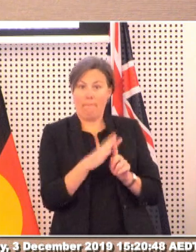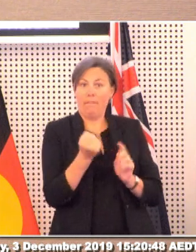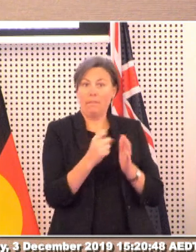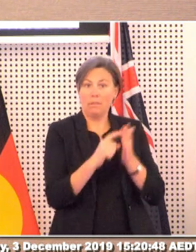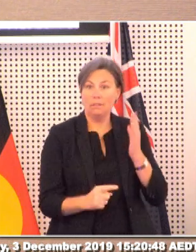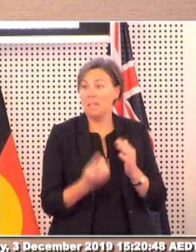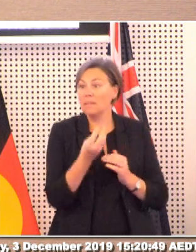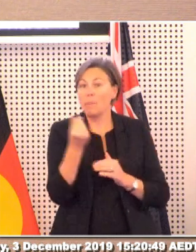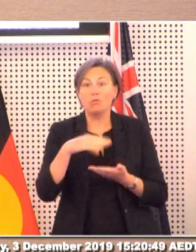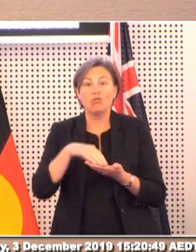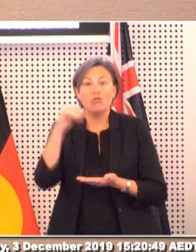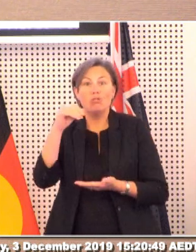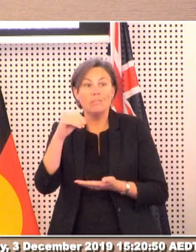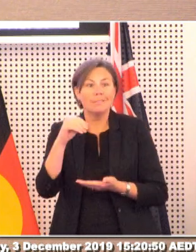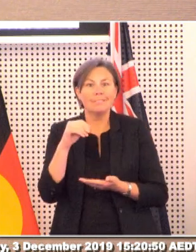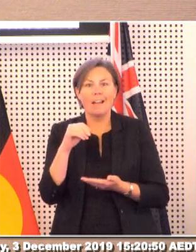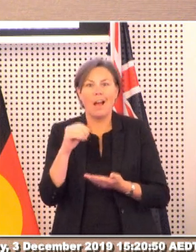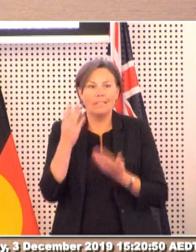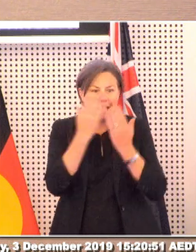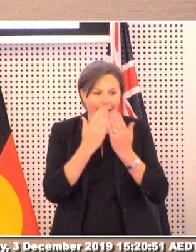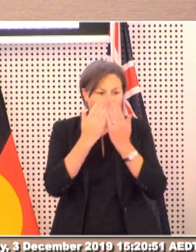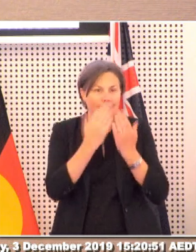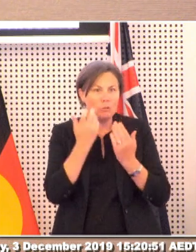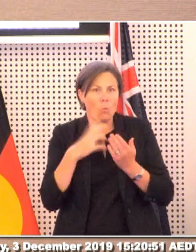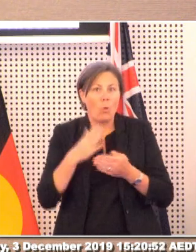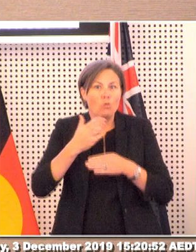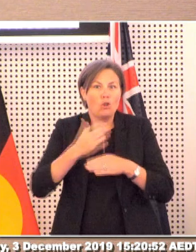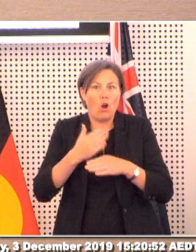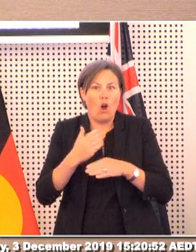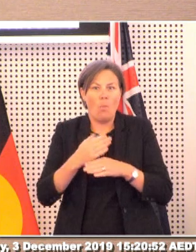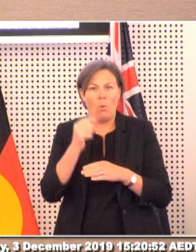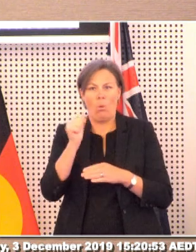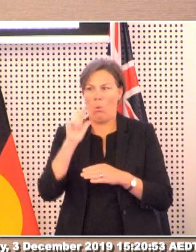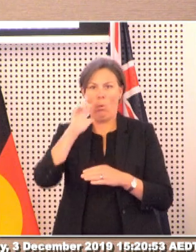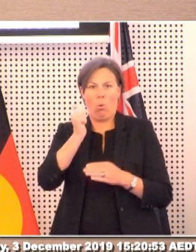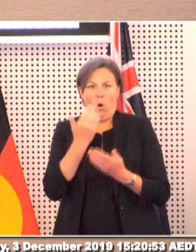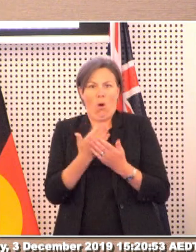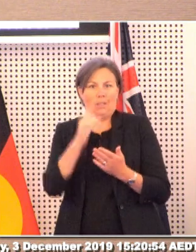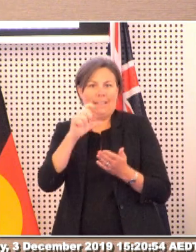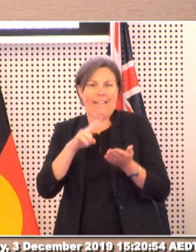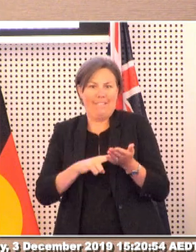they’re wanting to get a job. So there is a great variety but you’re right, by and large they are retired folk.